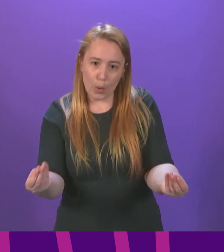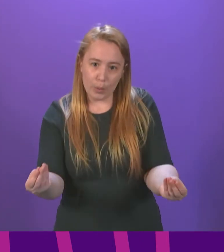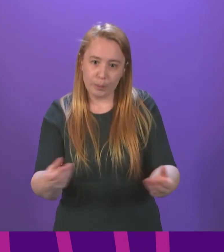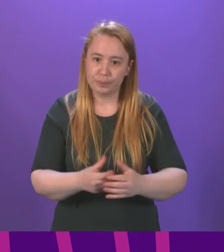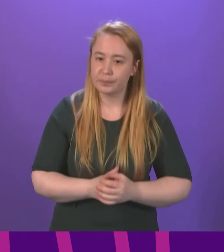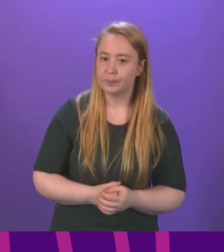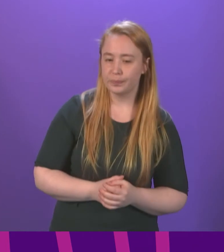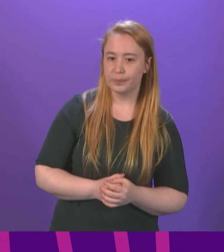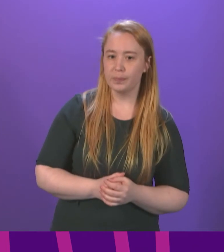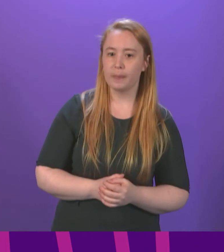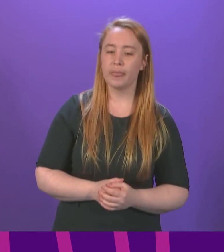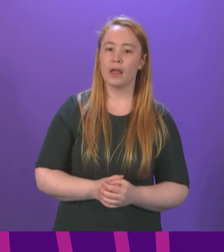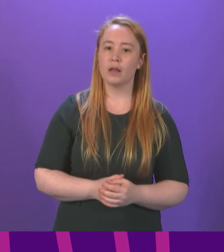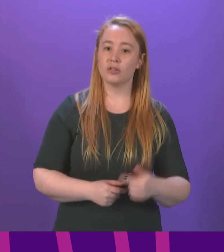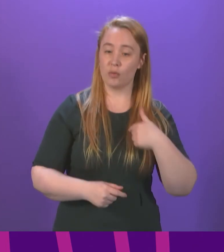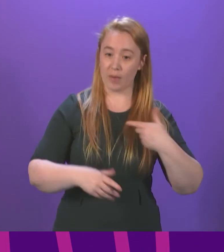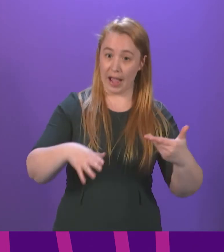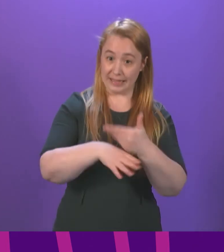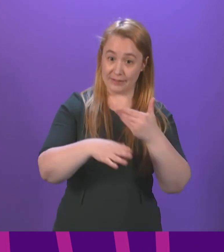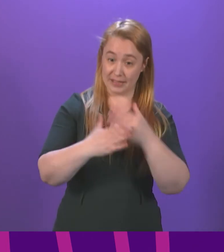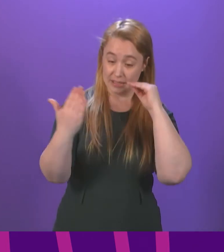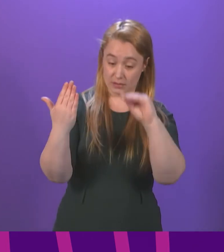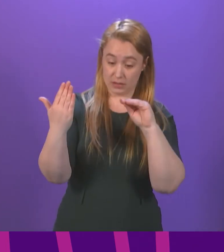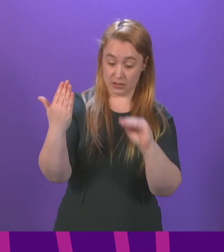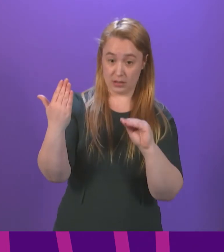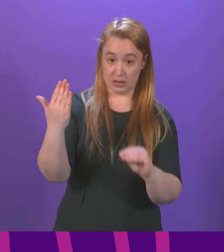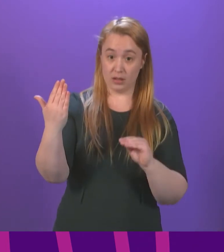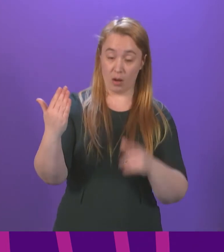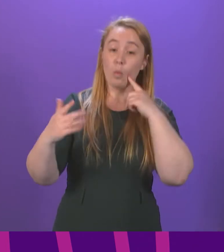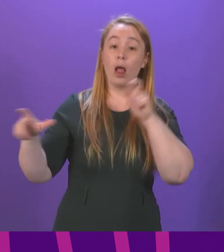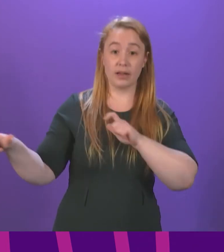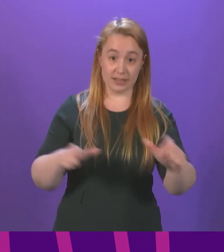The activity that I have just set out will continue. We will continue to test to diagnose